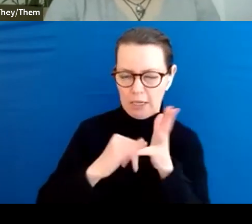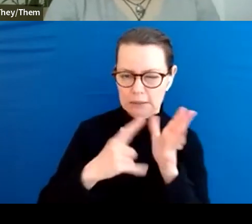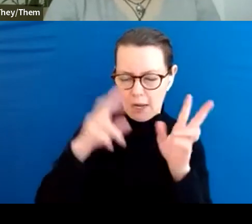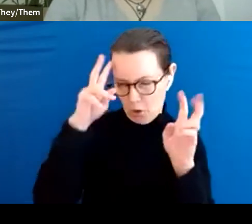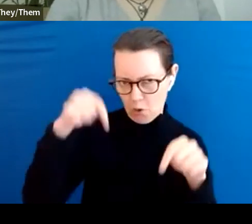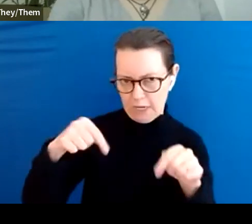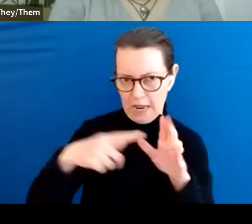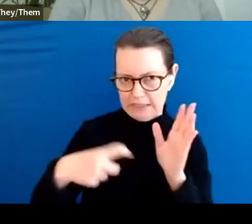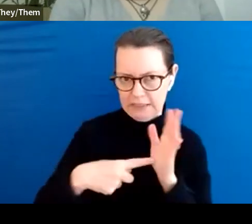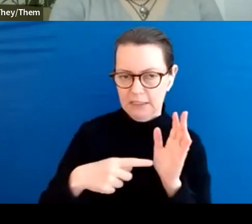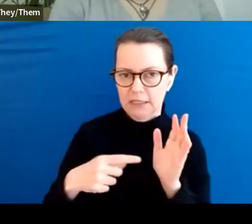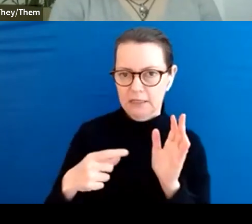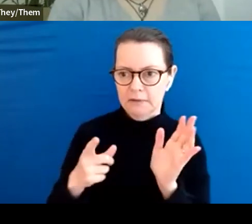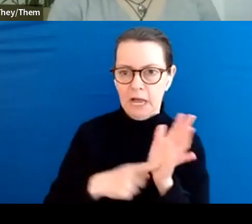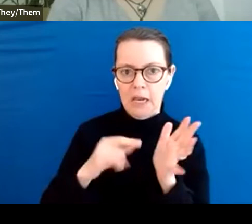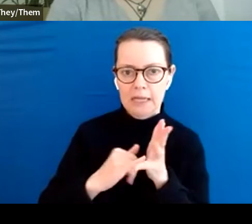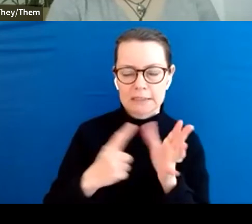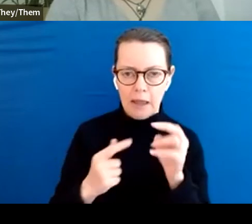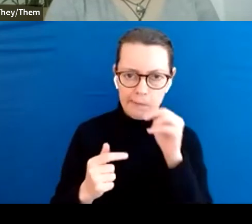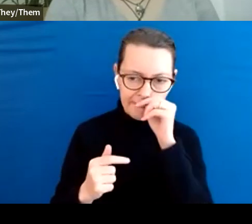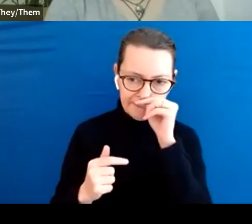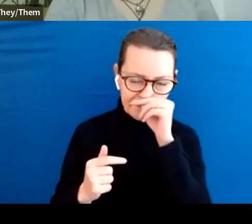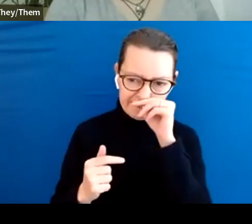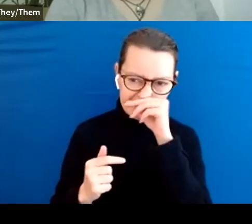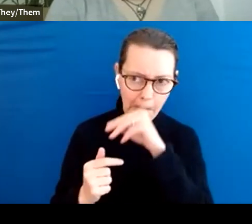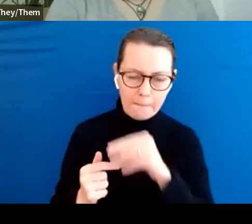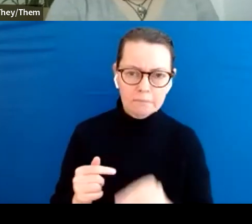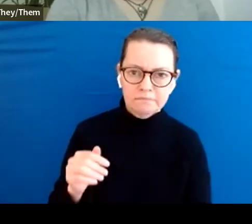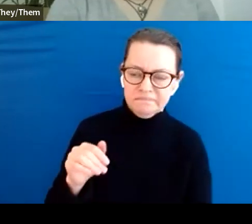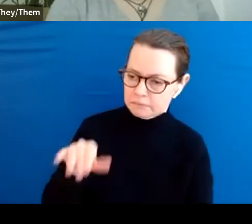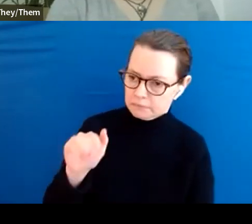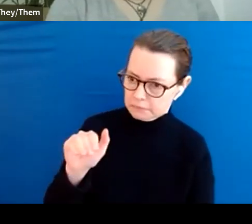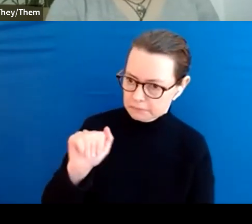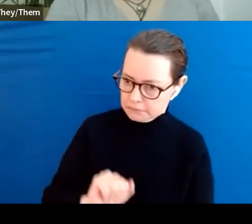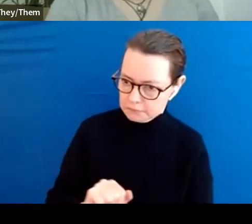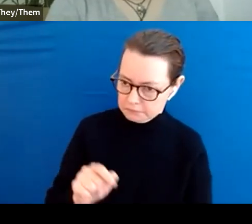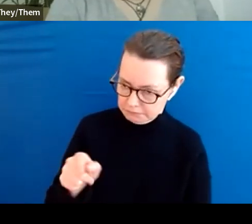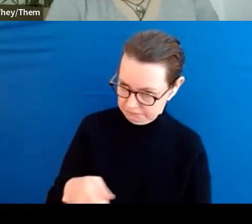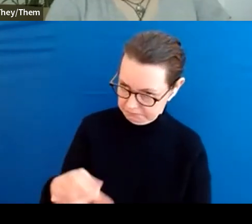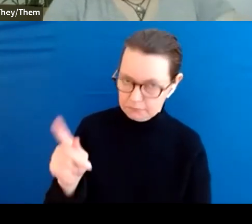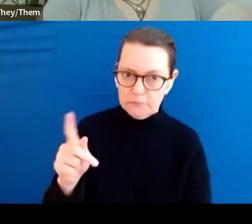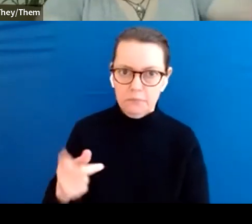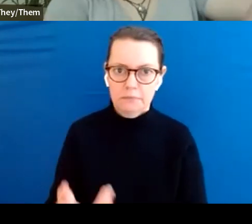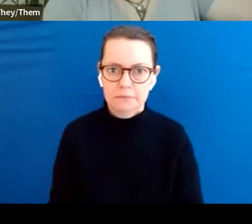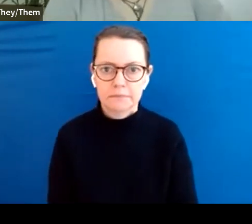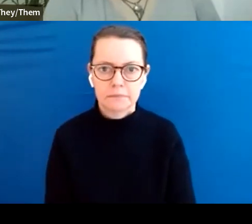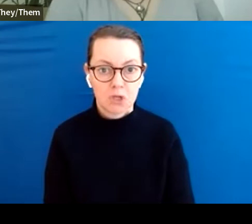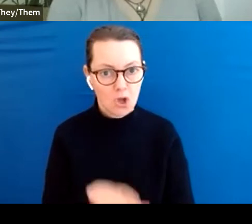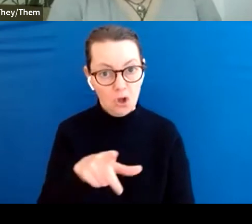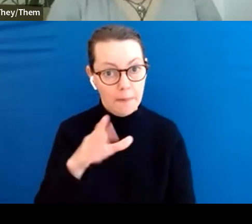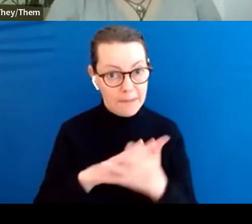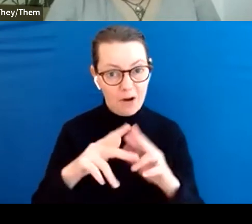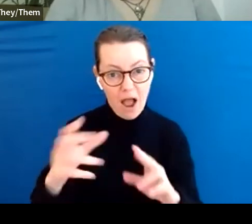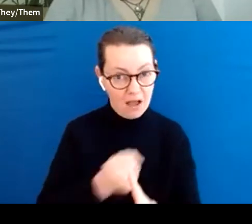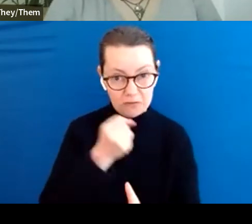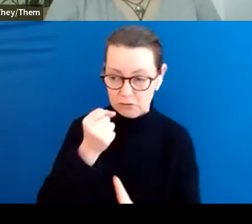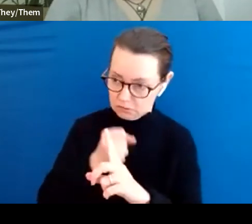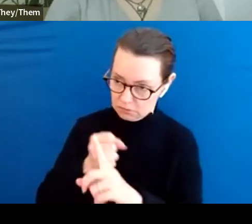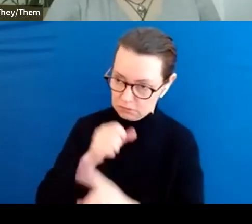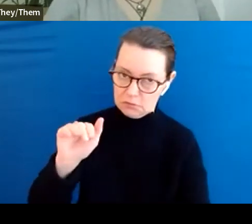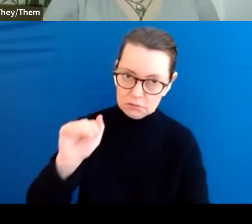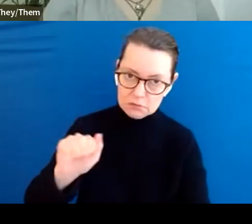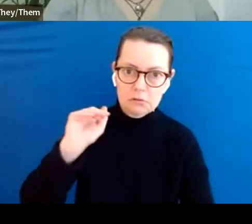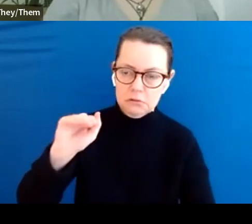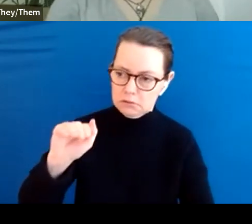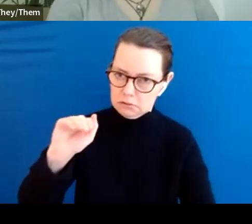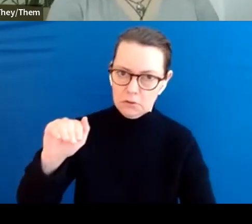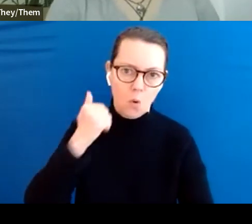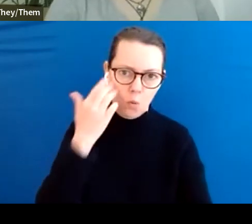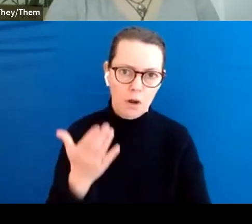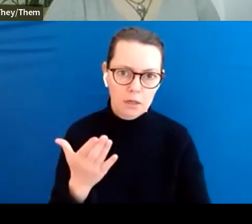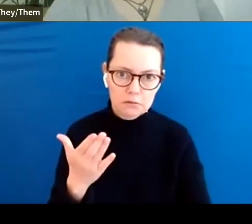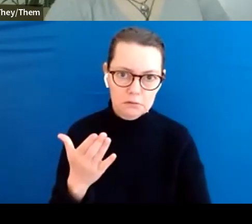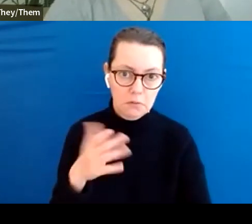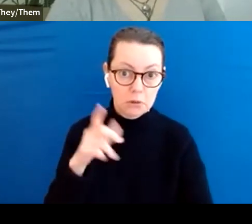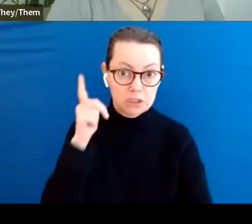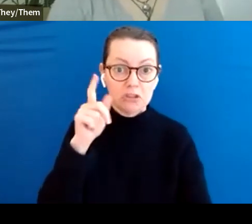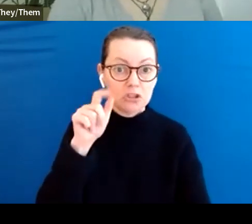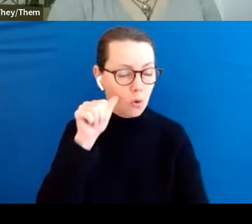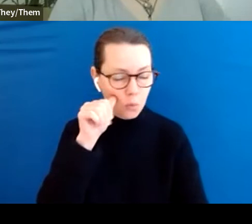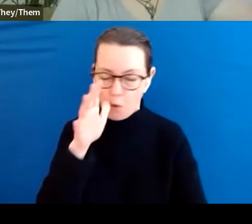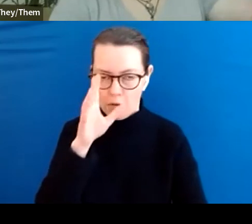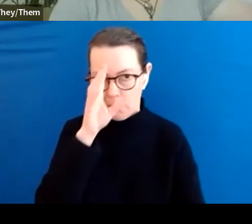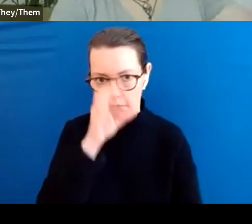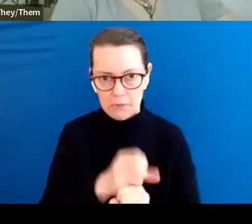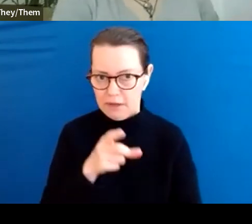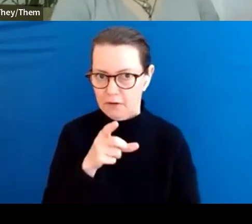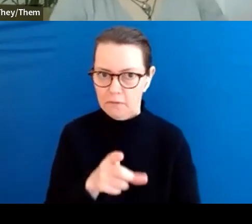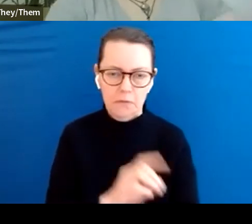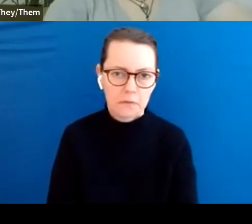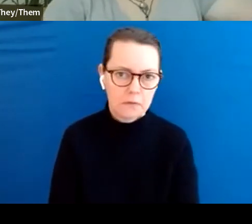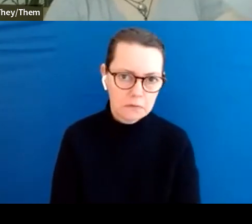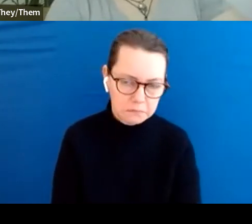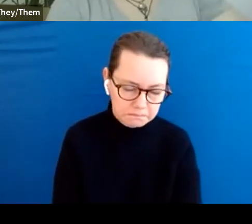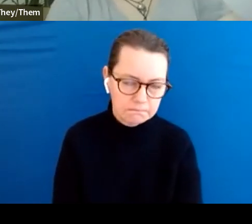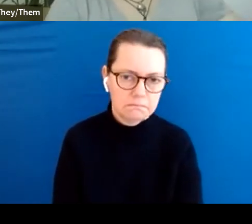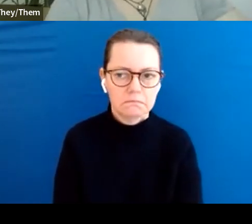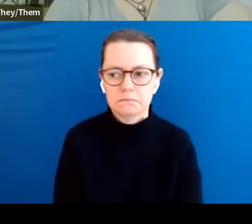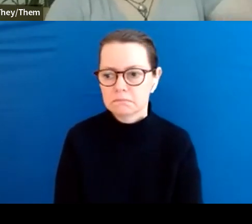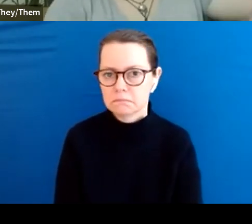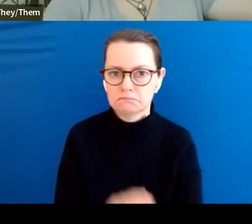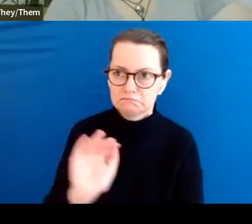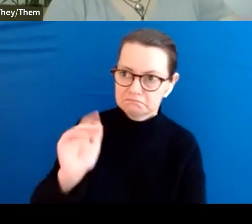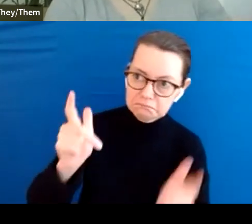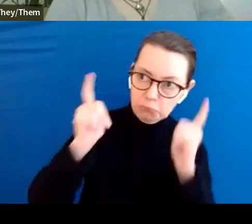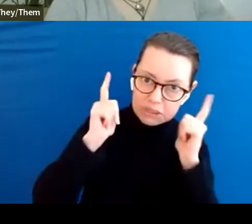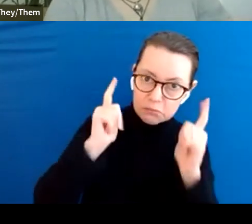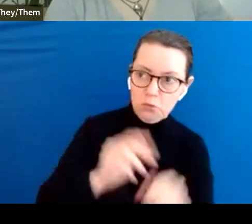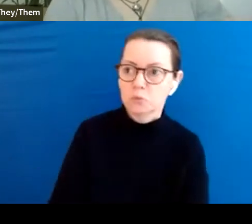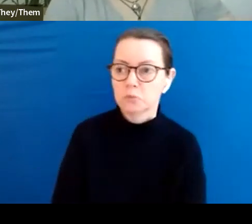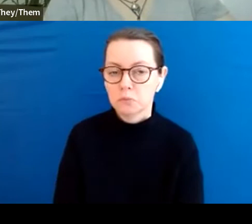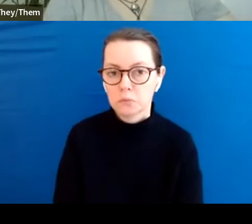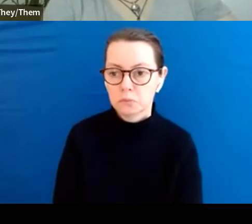If your child's lucky to have an LSA try and check in with the LSA to make sure things are getting done, making sure you're constantly just checking in with relevant likes on Linux support staff principles because depending on the school environment,